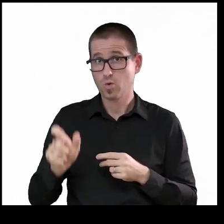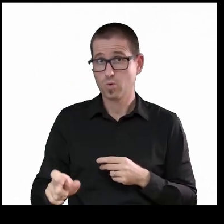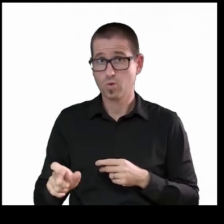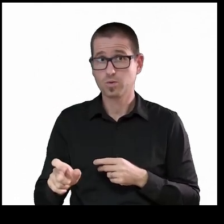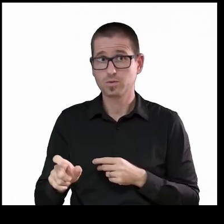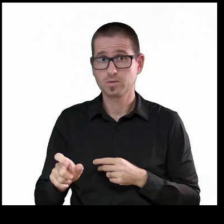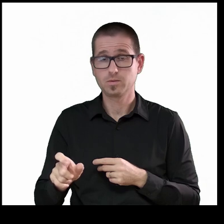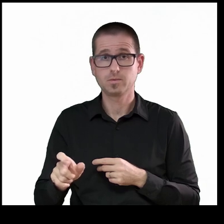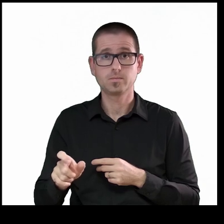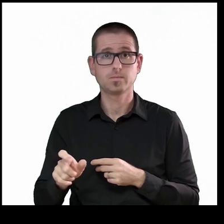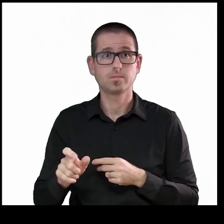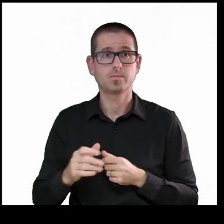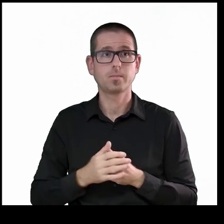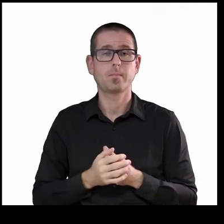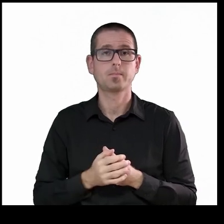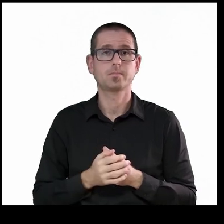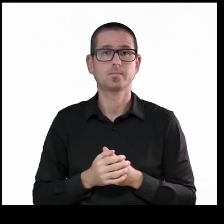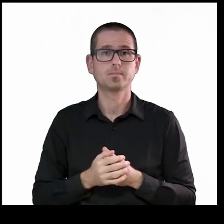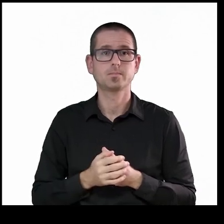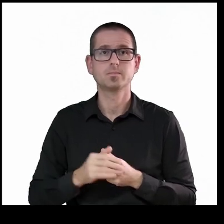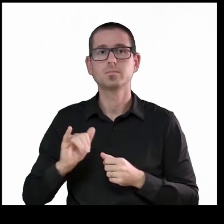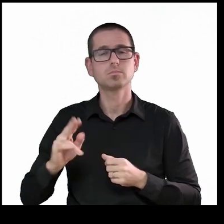formulated a very, very famous law.